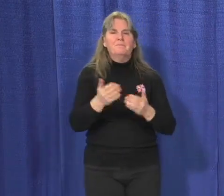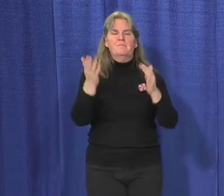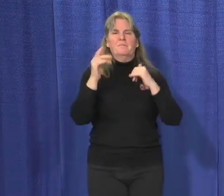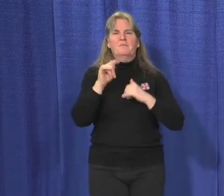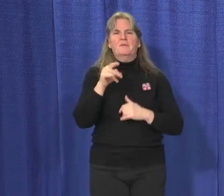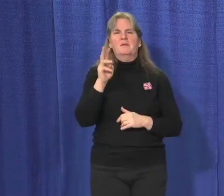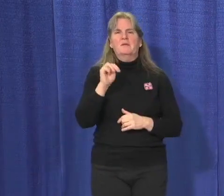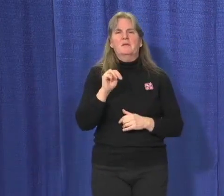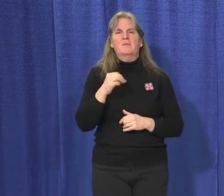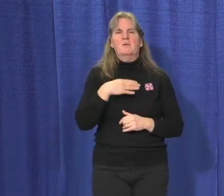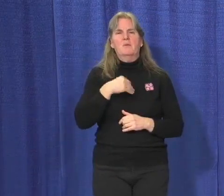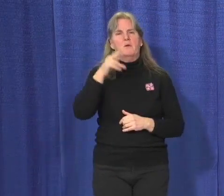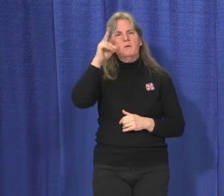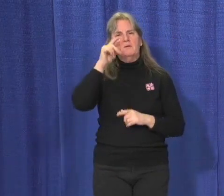Pat: We will move to Tam